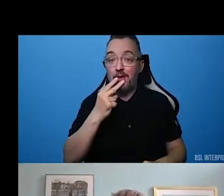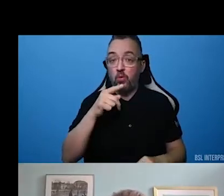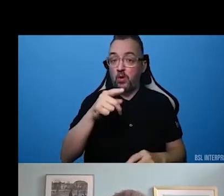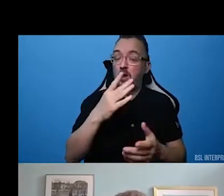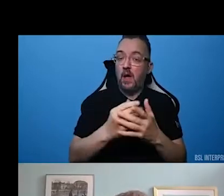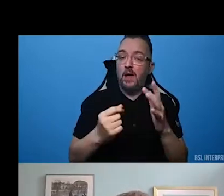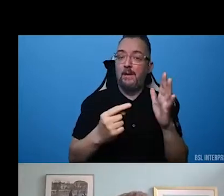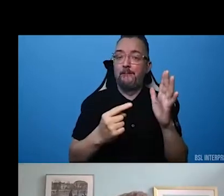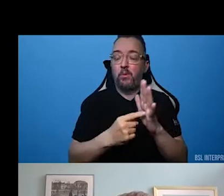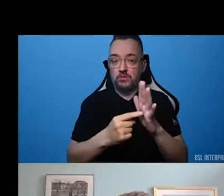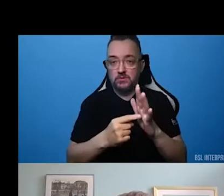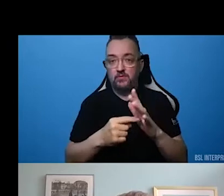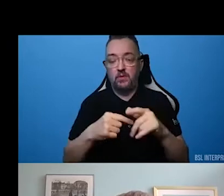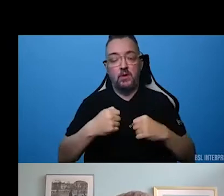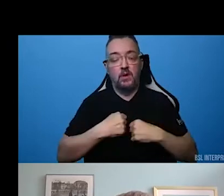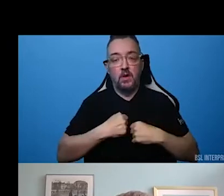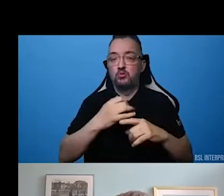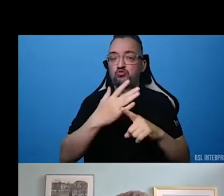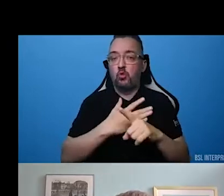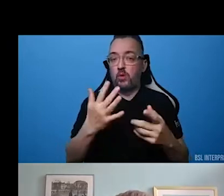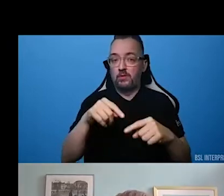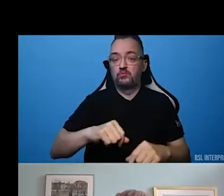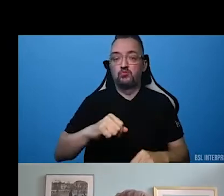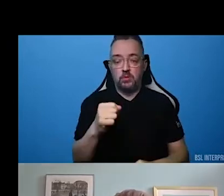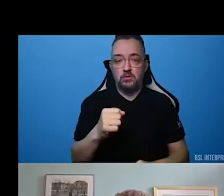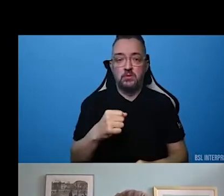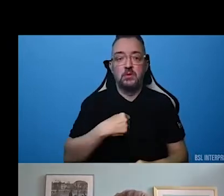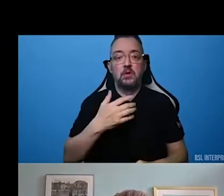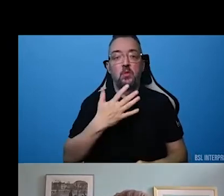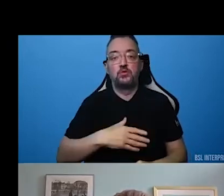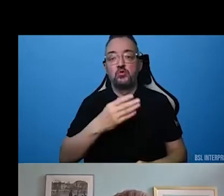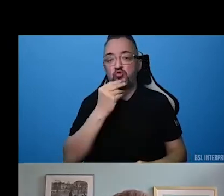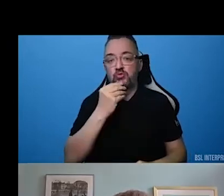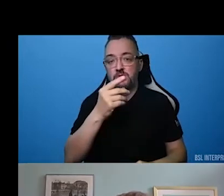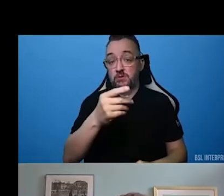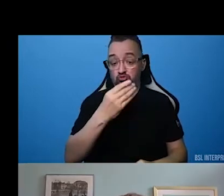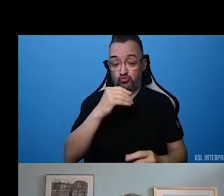for our story in Scotland. And I'd like to use the snuff mull then to think about